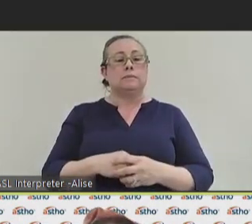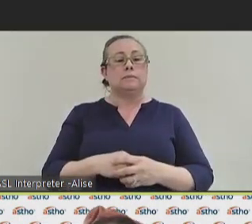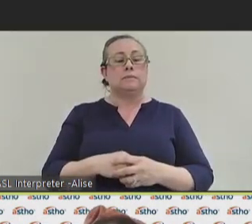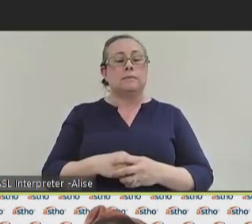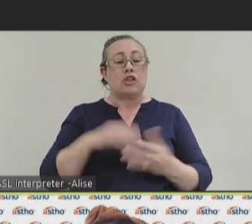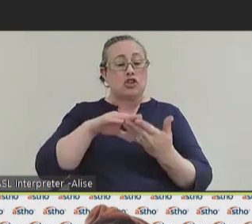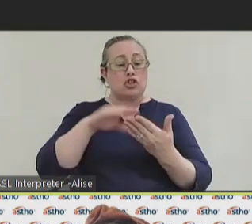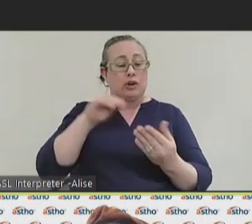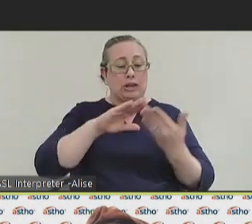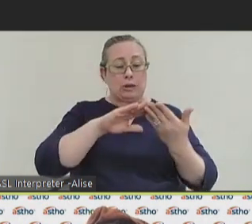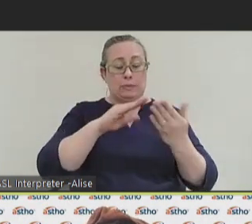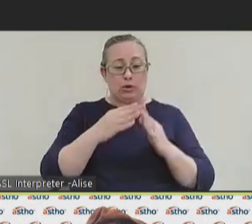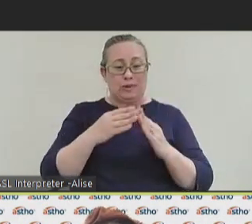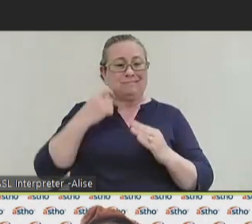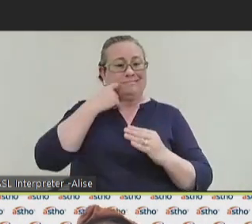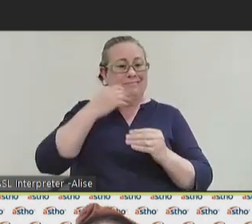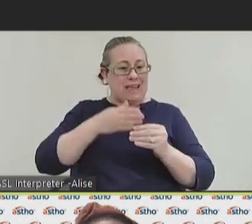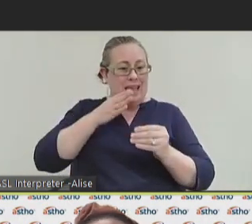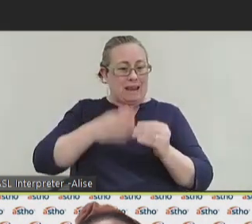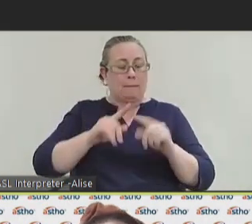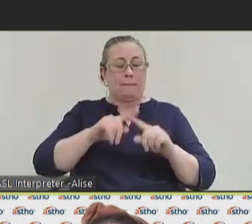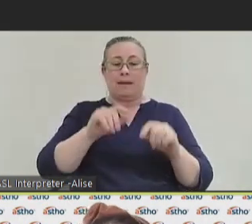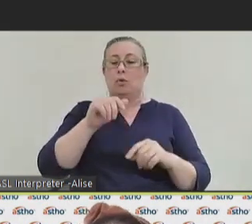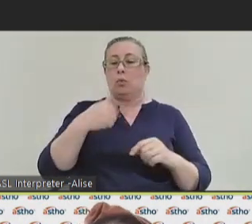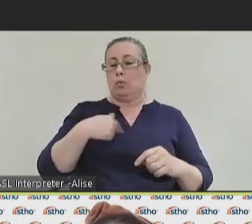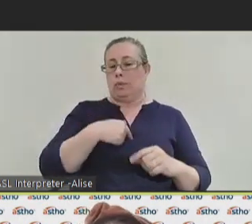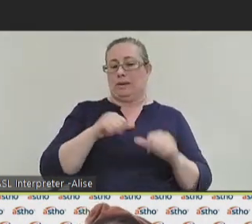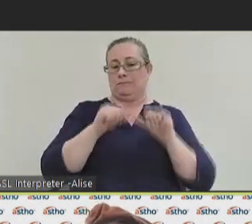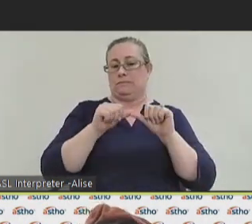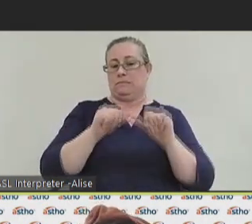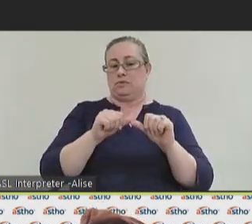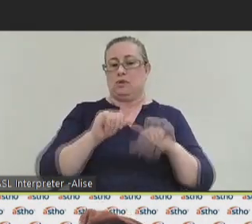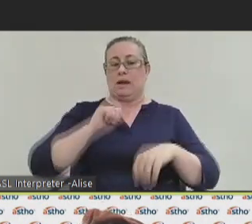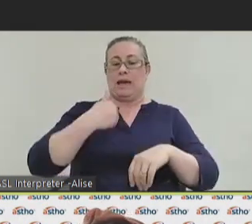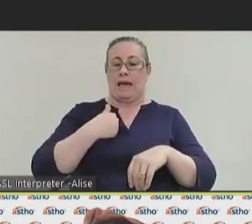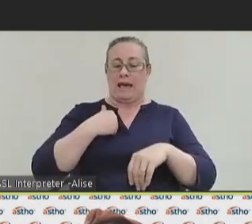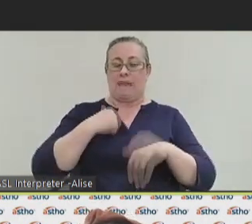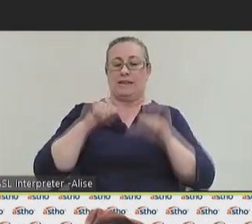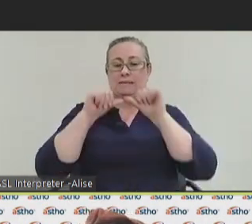has recently ended. However, ASTHO continues to develop sustainability planning materials and